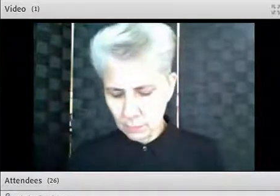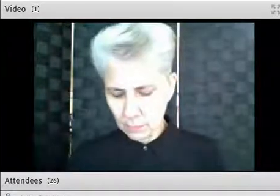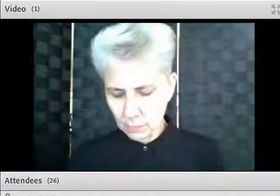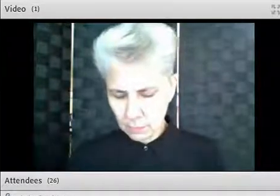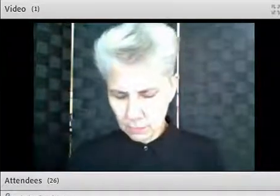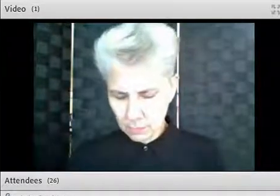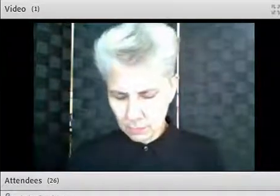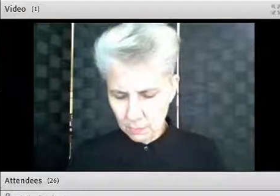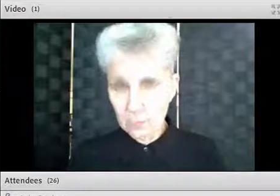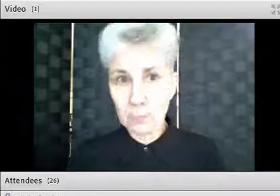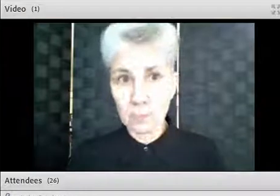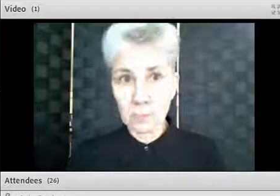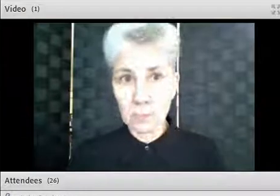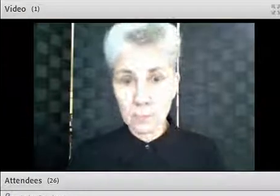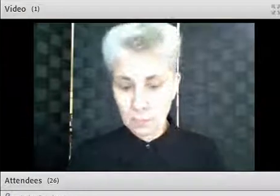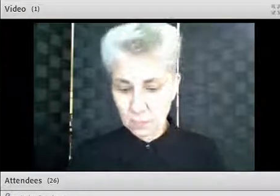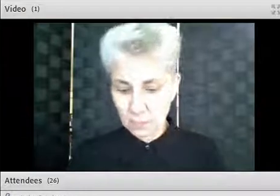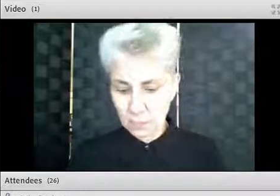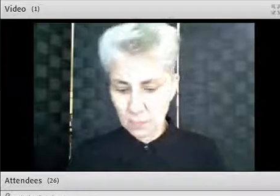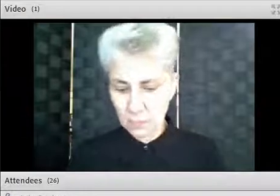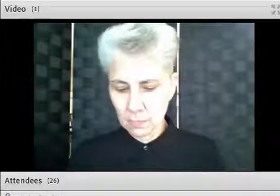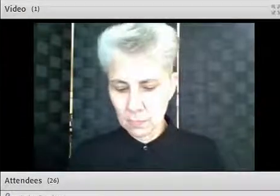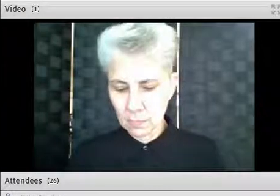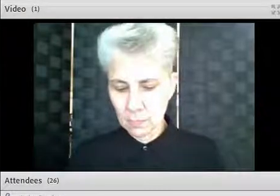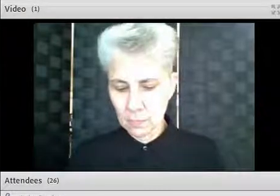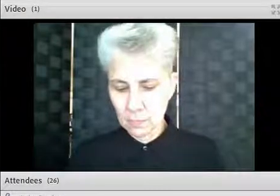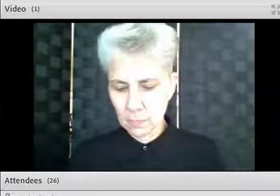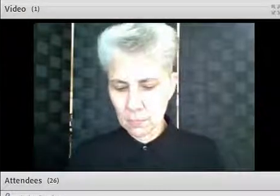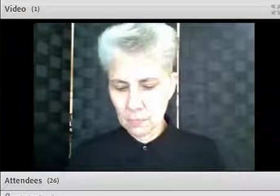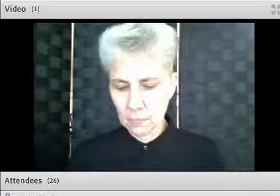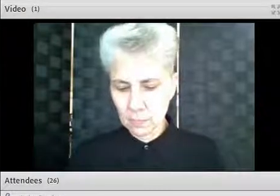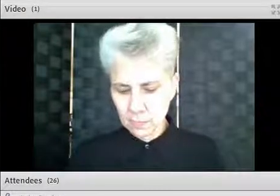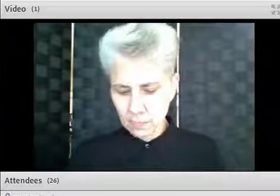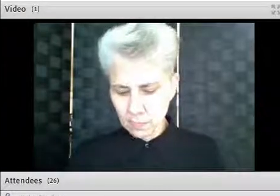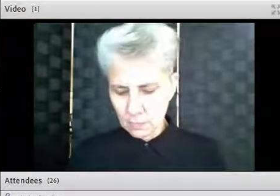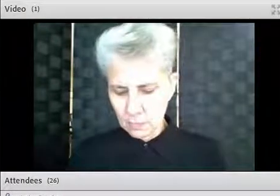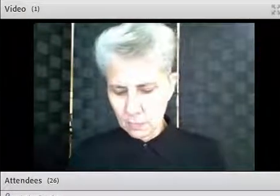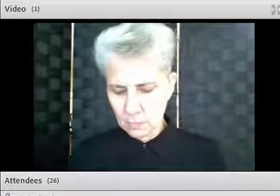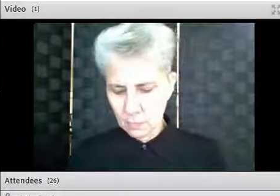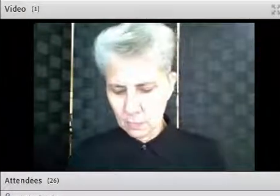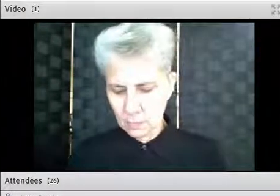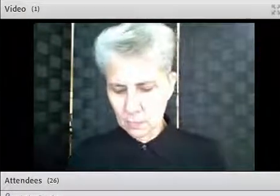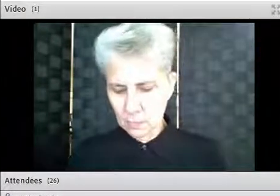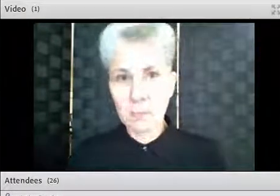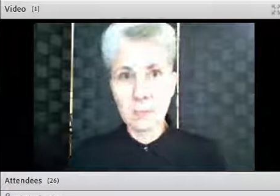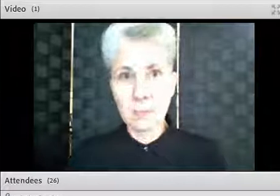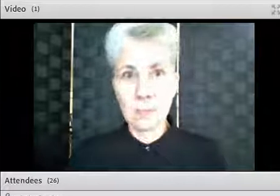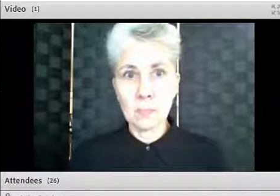But it depends on how many concurrent users you have,